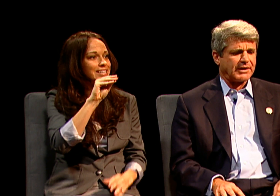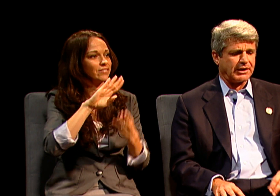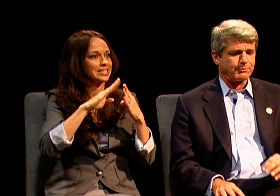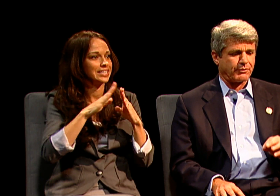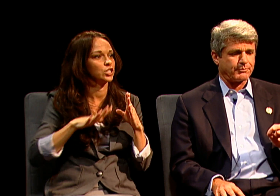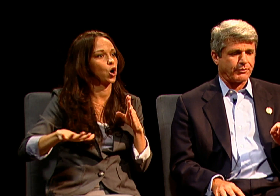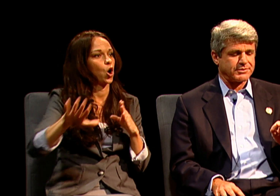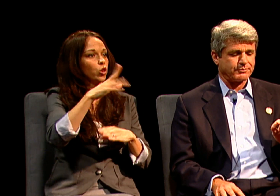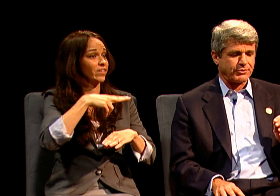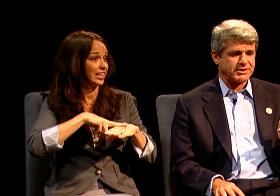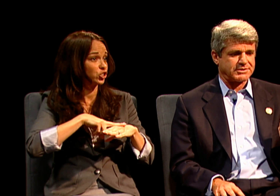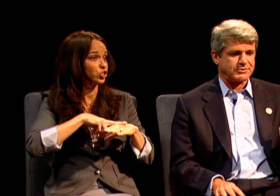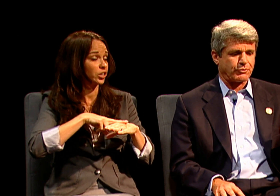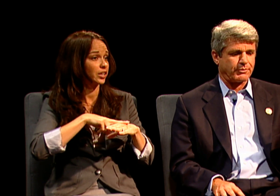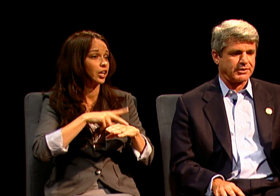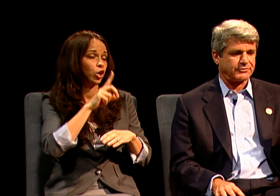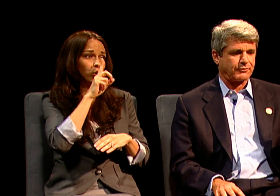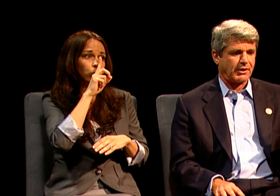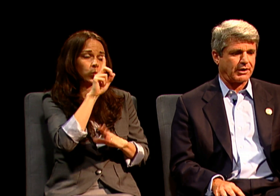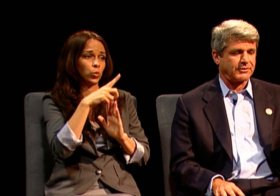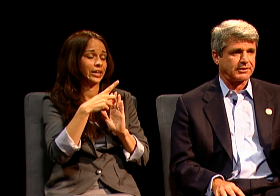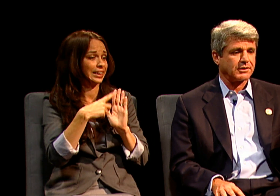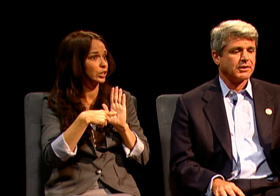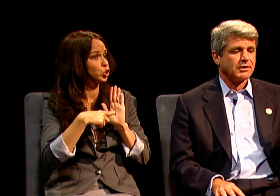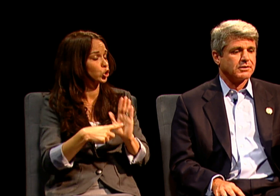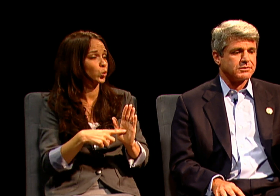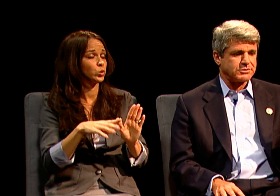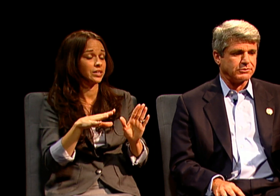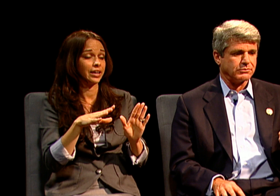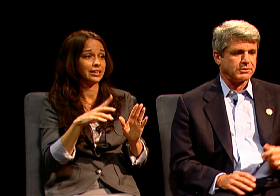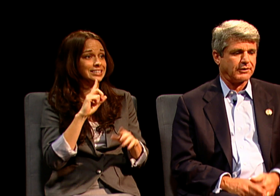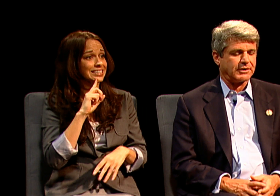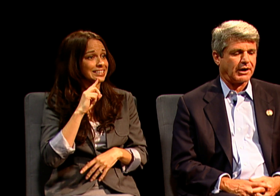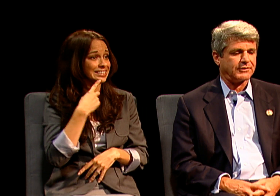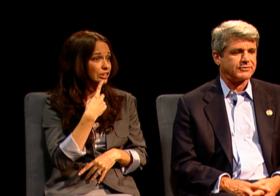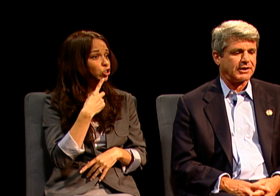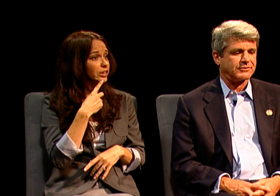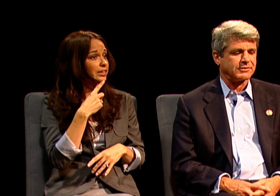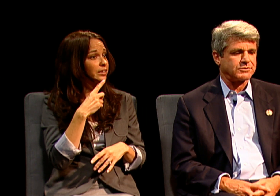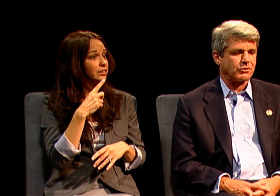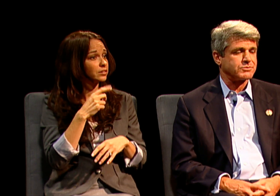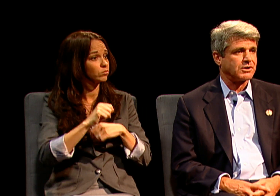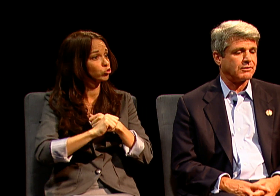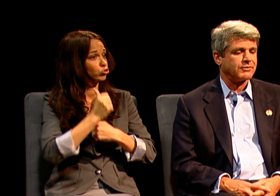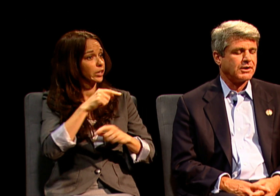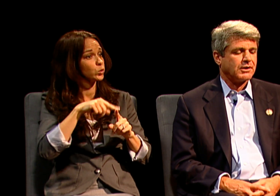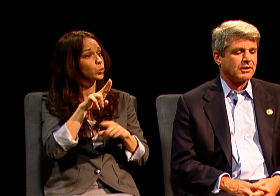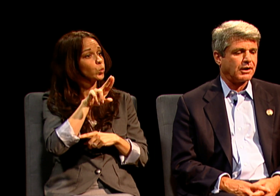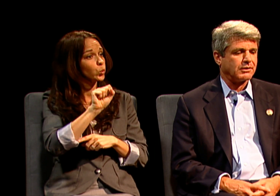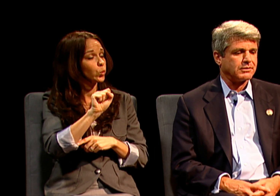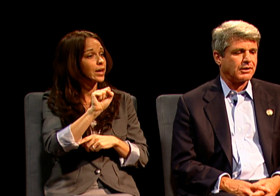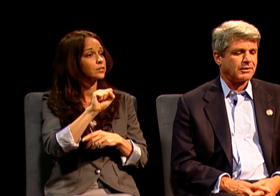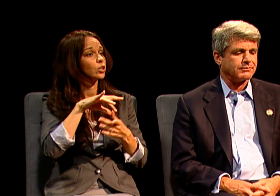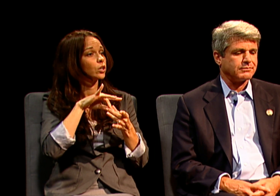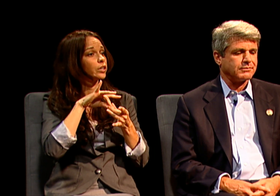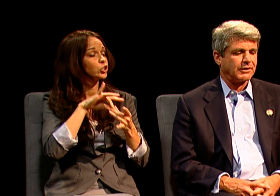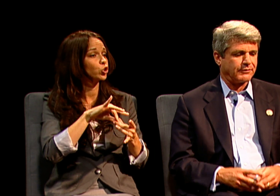AND IT PRESENTS A TREMENDOUS THREAT I THINK TO THE UNITED STATES IN TERMS OF, YOU KNOW,